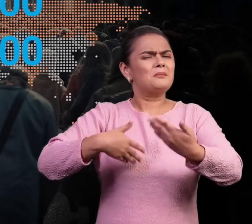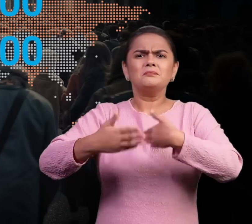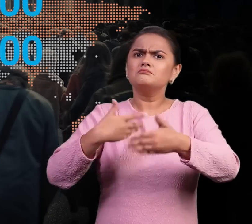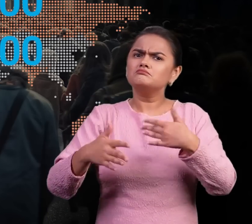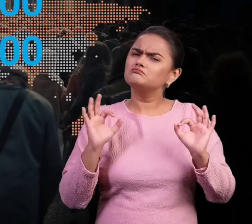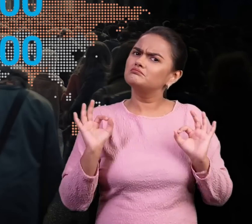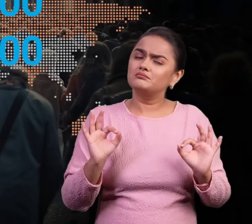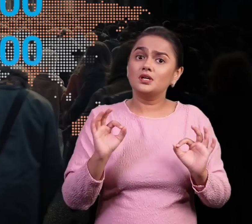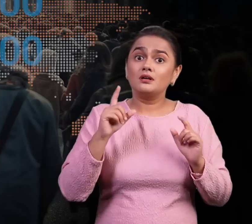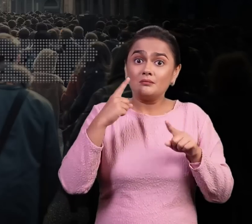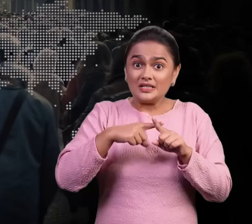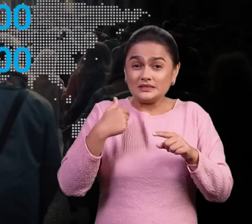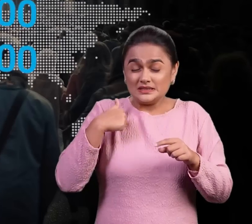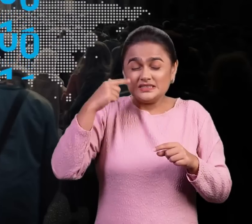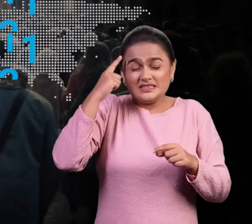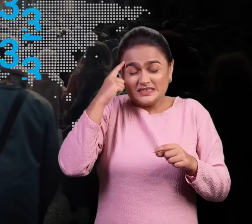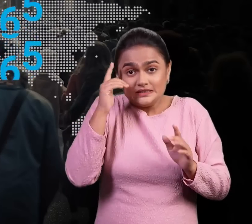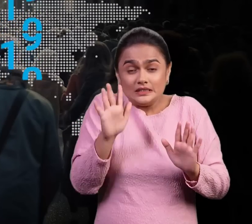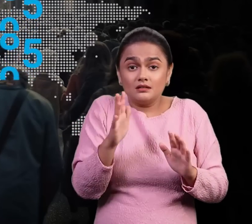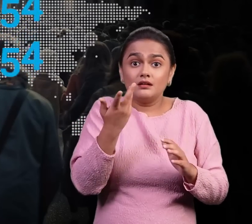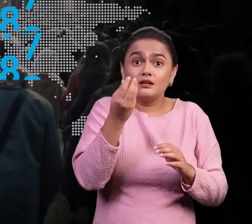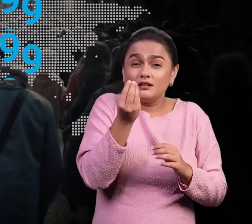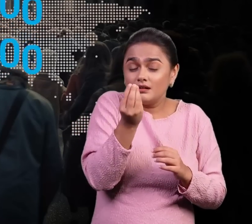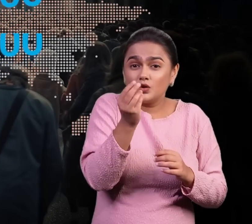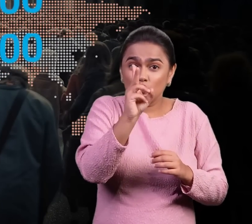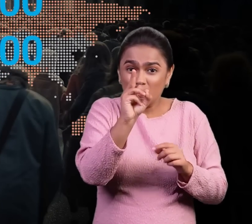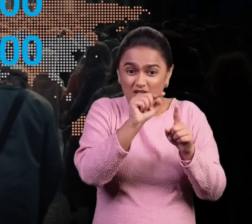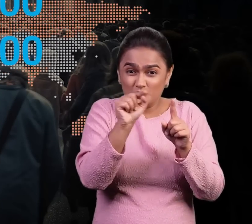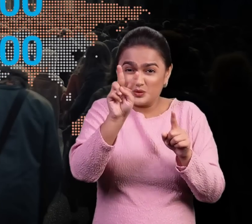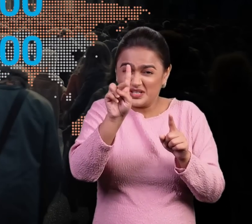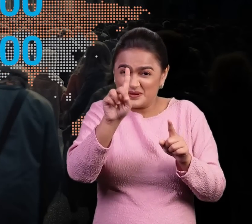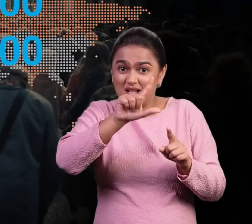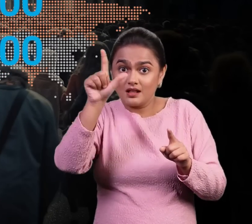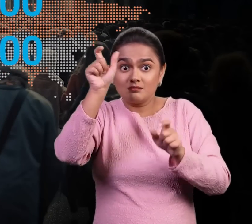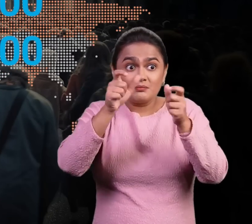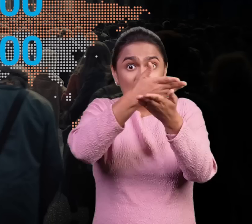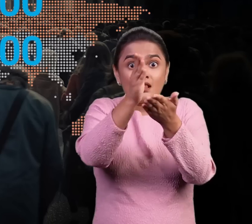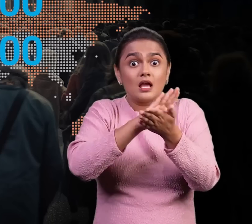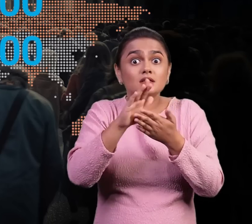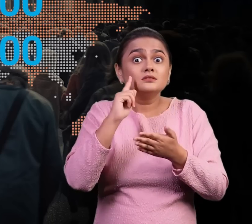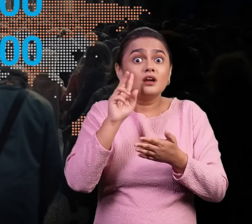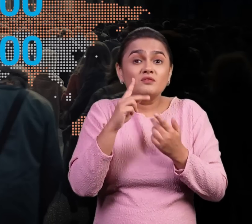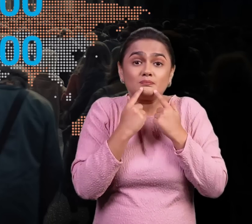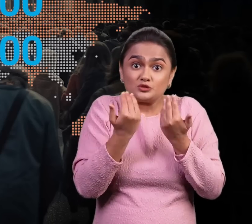And, we are expecting that around 20-21 lakh people may become infected with HIV.